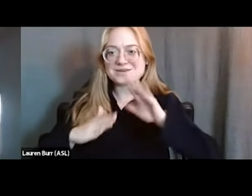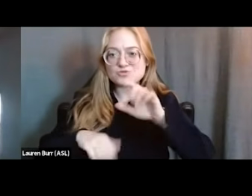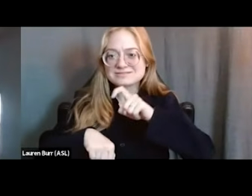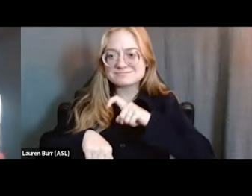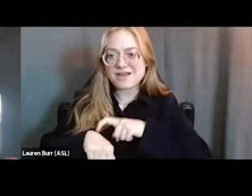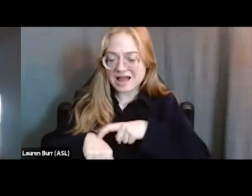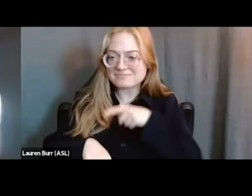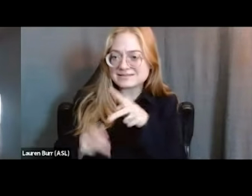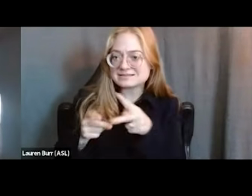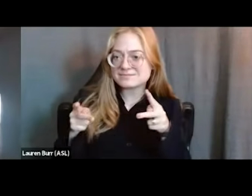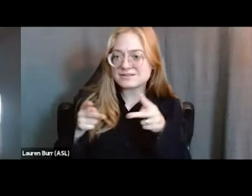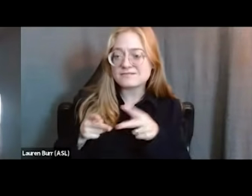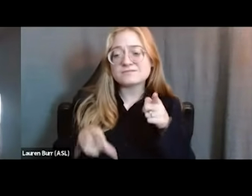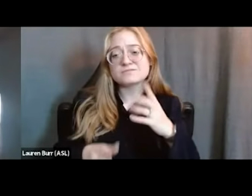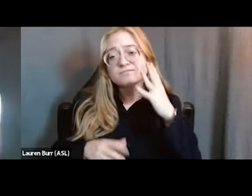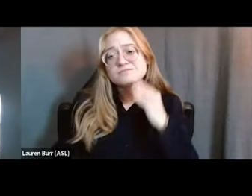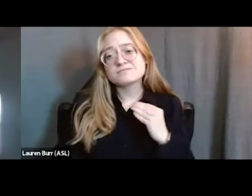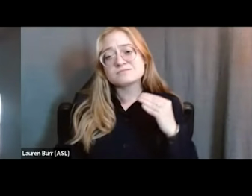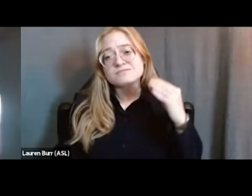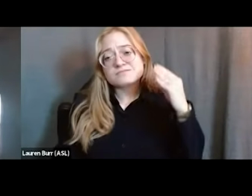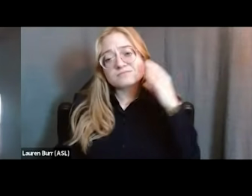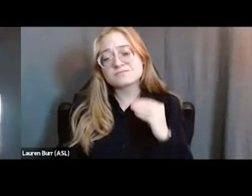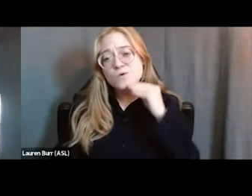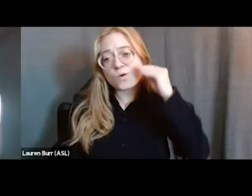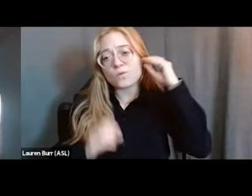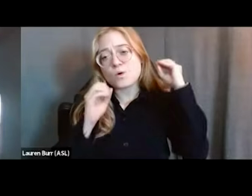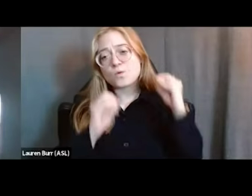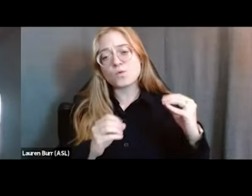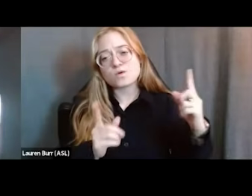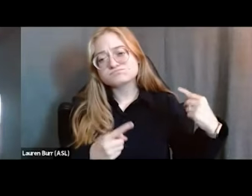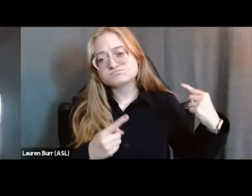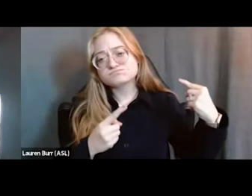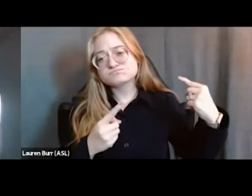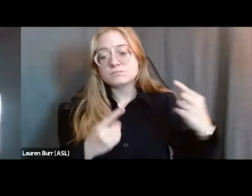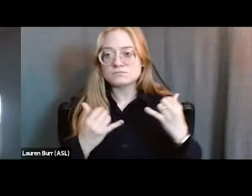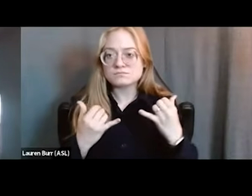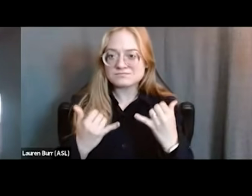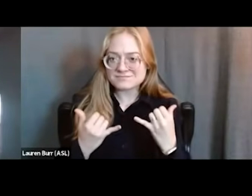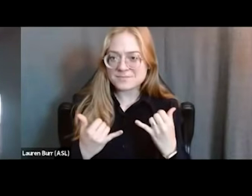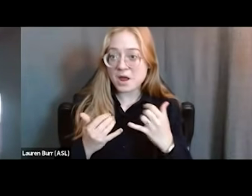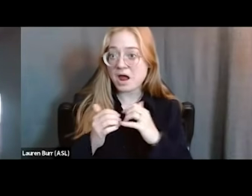You experienced homelessness for a long time. How do I make sure I'm not adding a really high pill burden